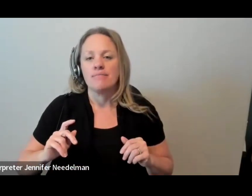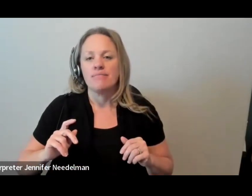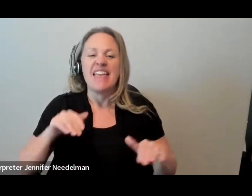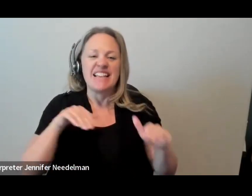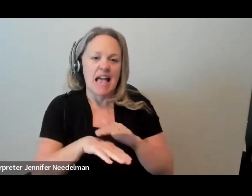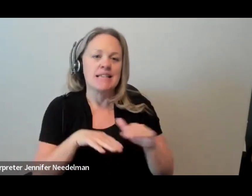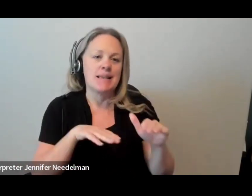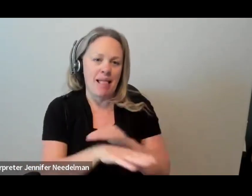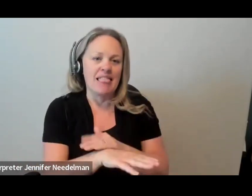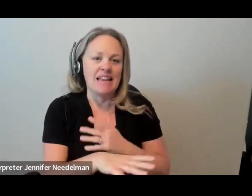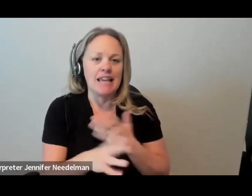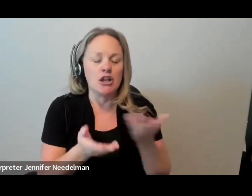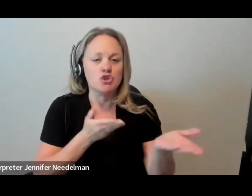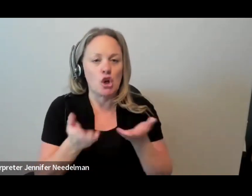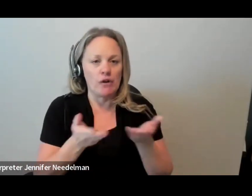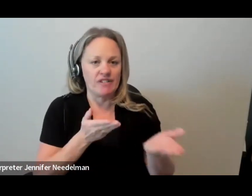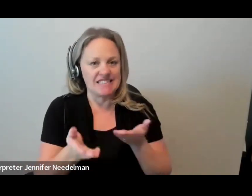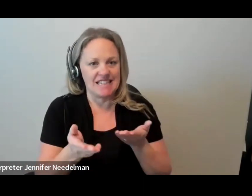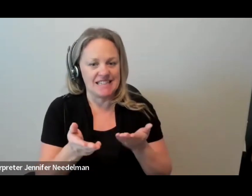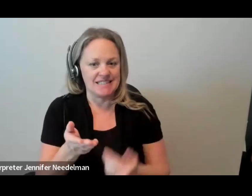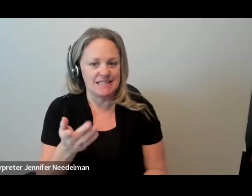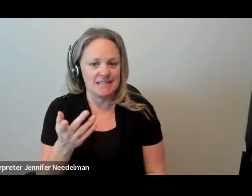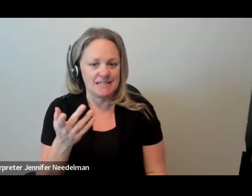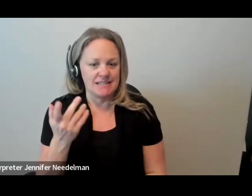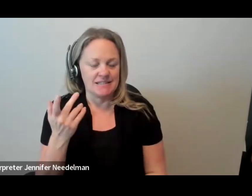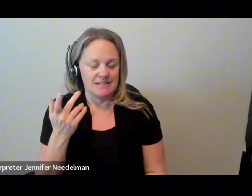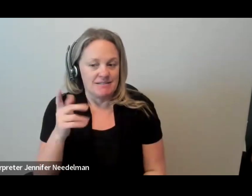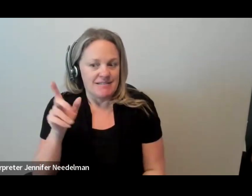accessibility services and need that need to be considered.